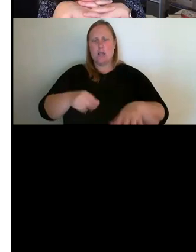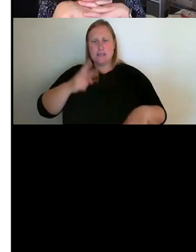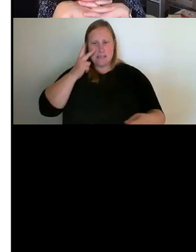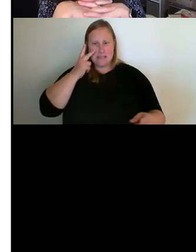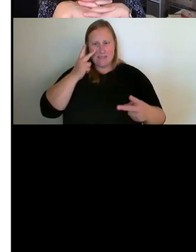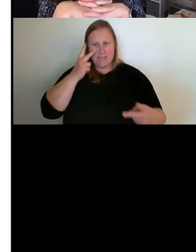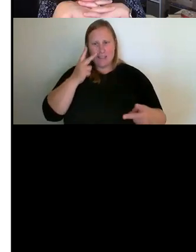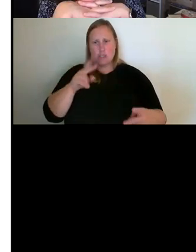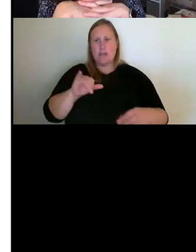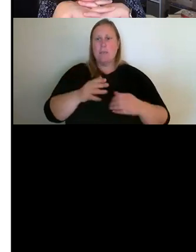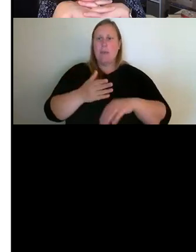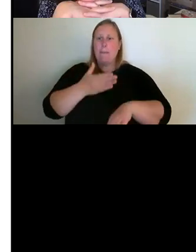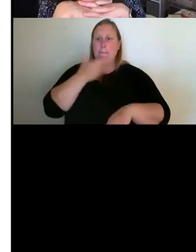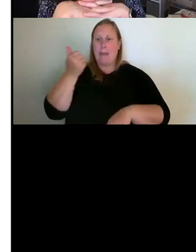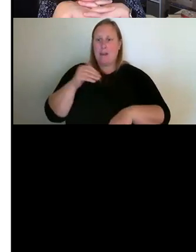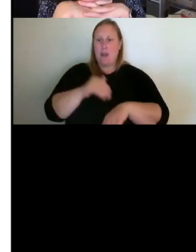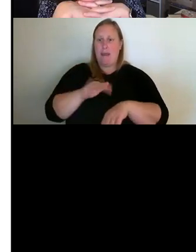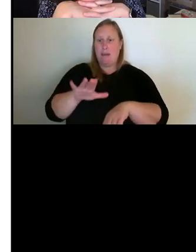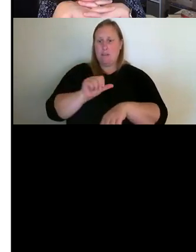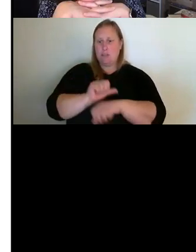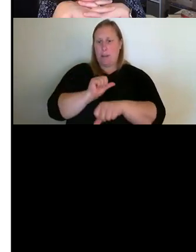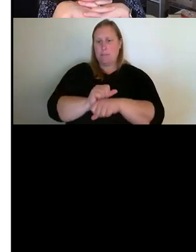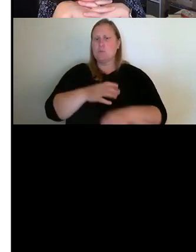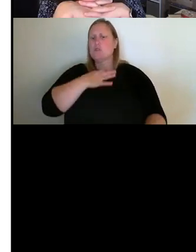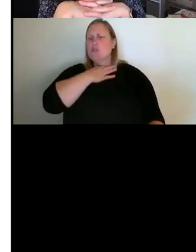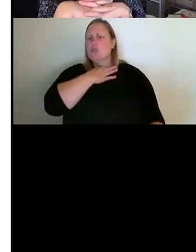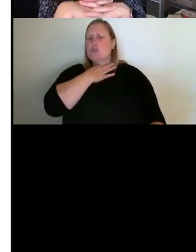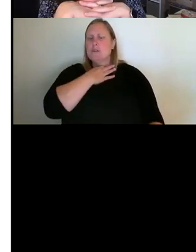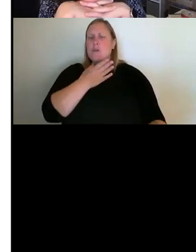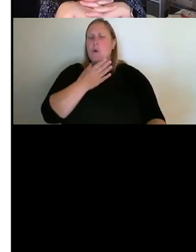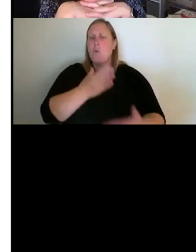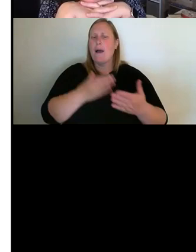better at his job. It's curious why some of those results come back.